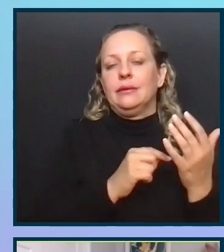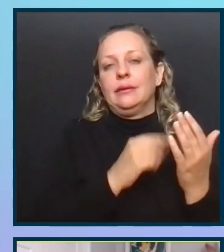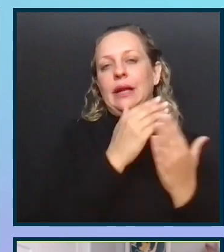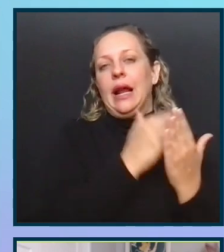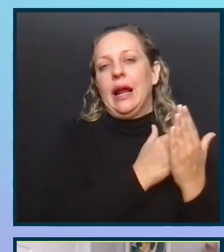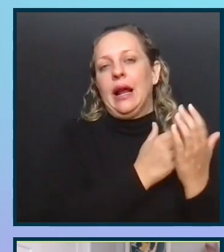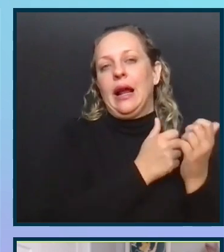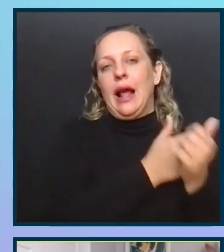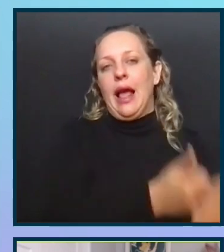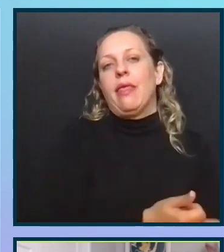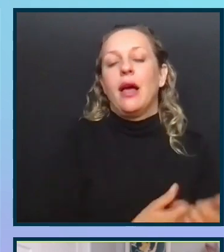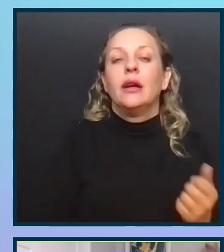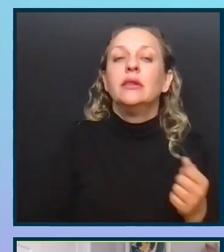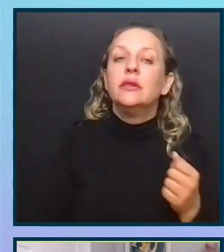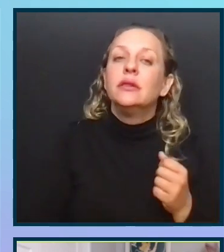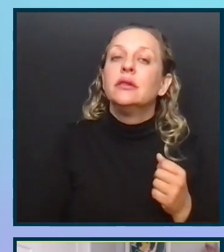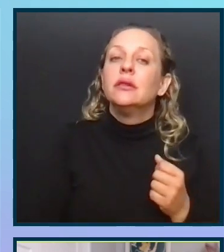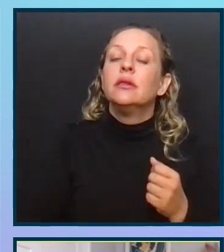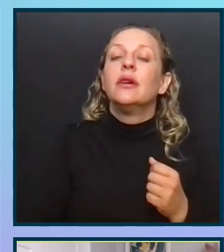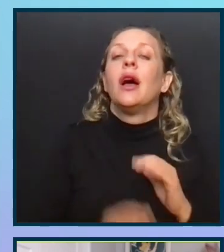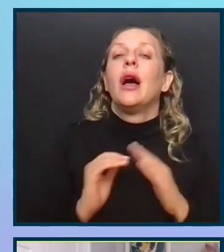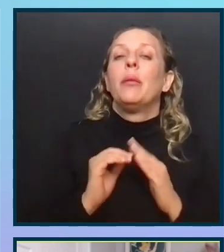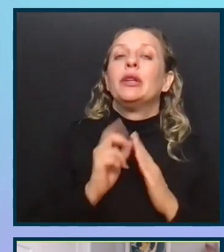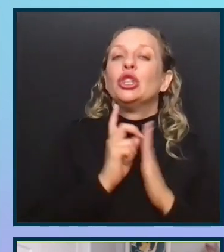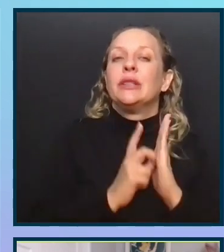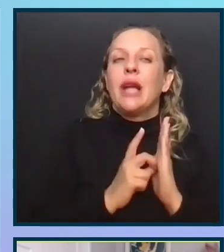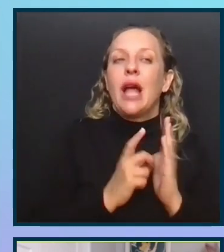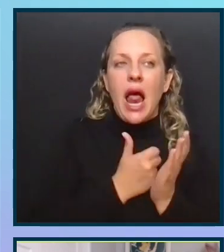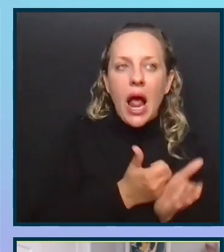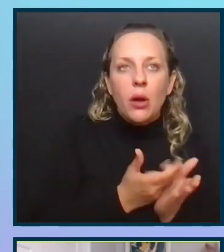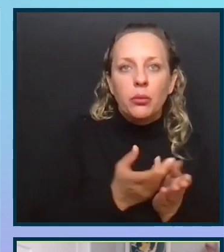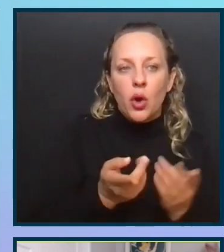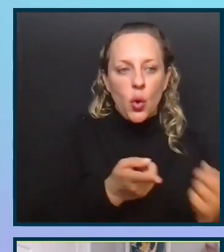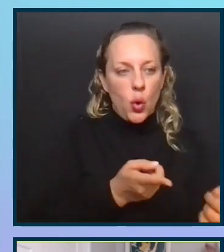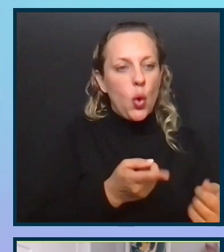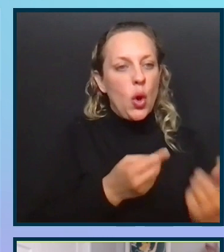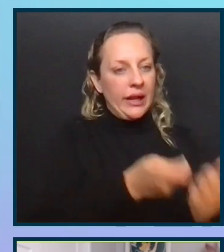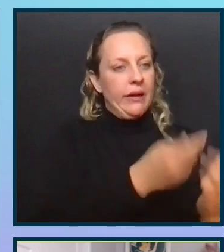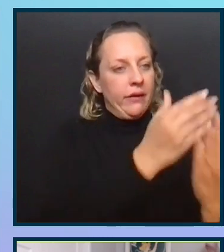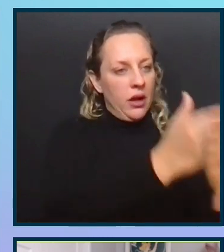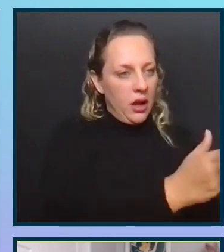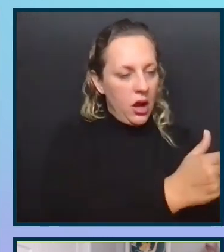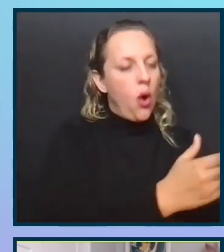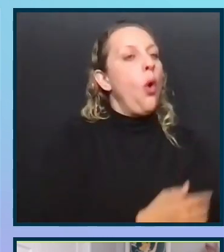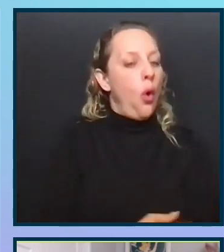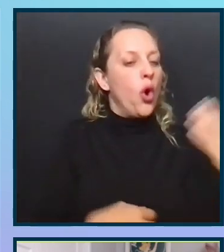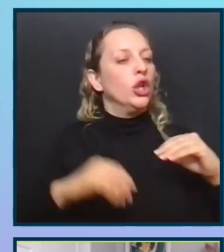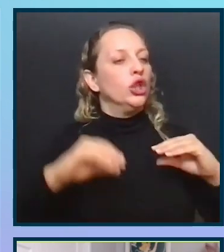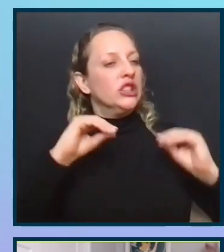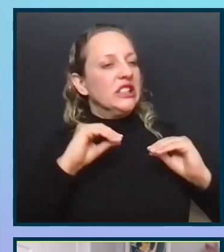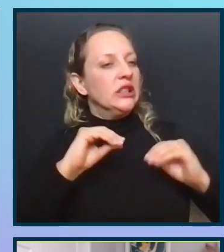Accessibility designers help fill those gaps and knowledge by creating training series and tools.